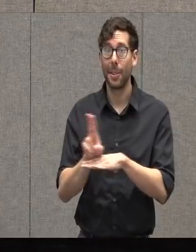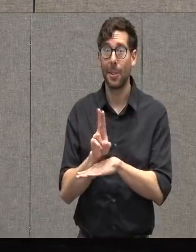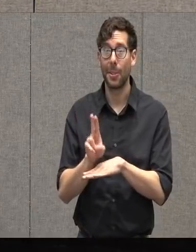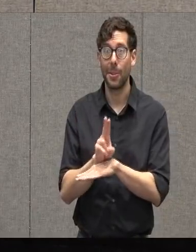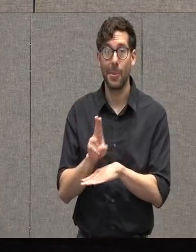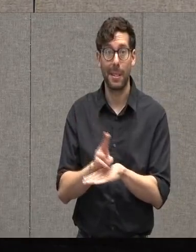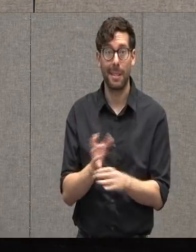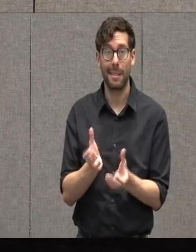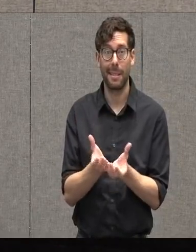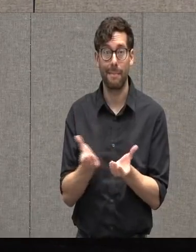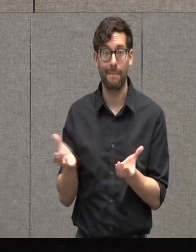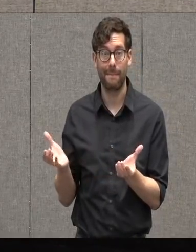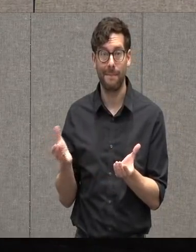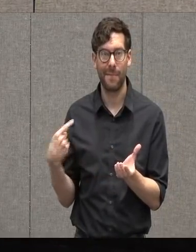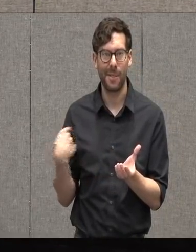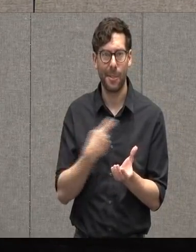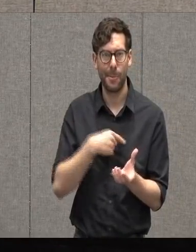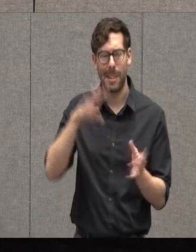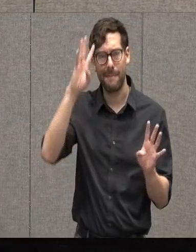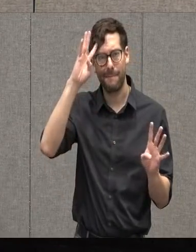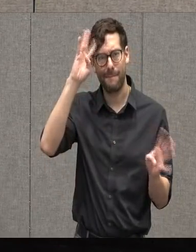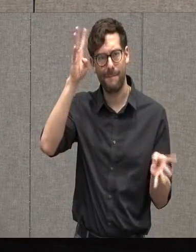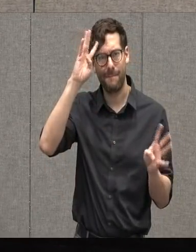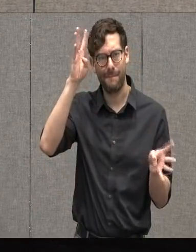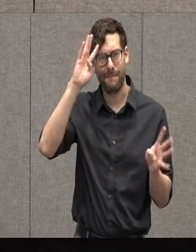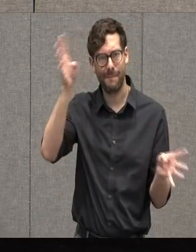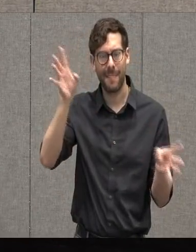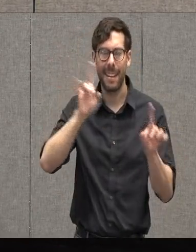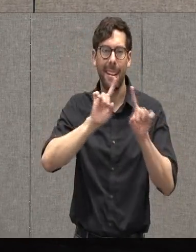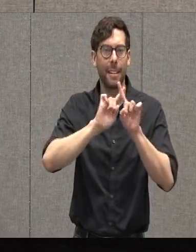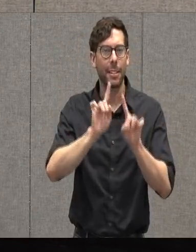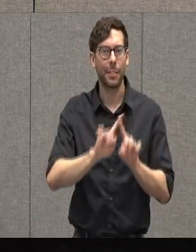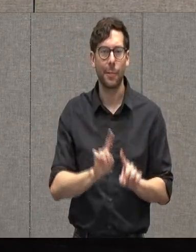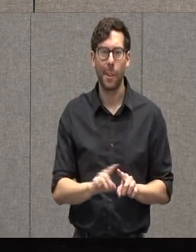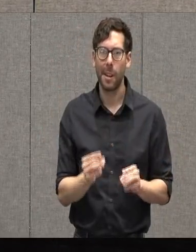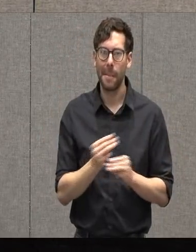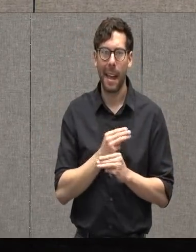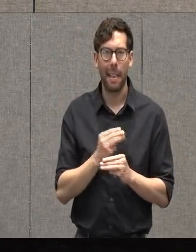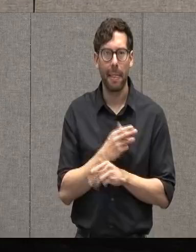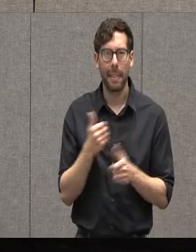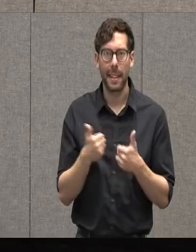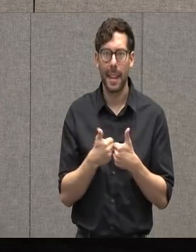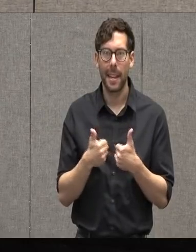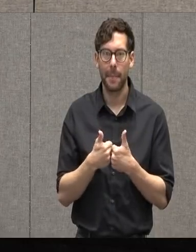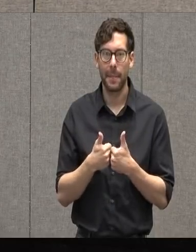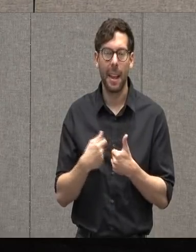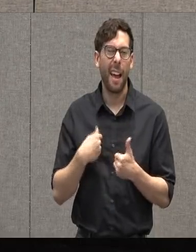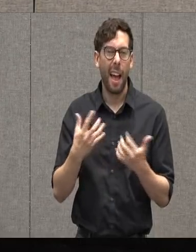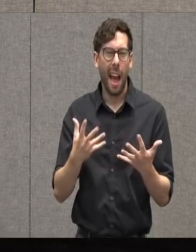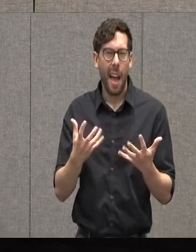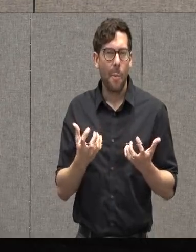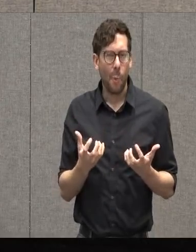we can come up with a lot of different math games. I want another chance, but I will let you go first.